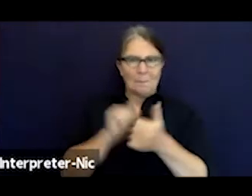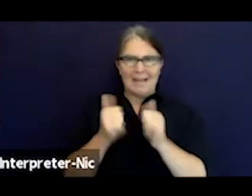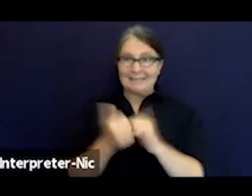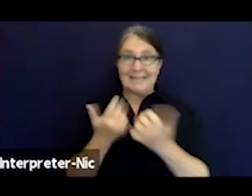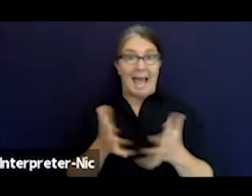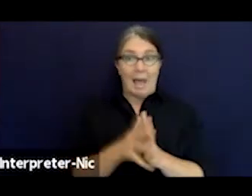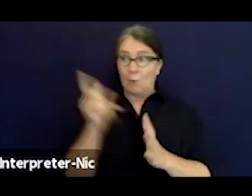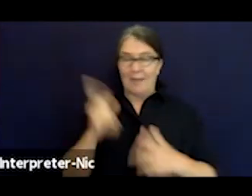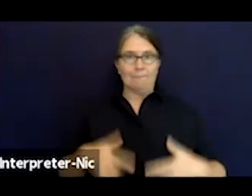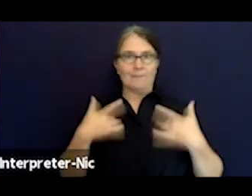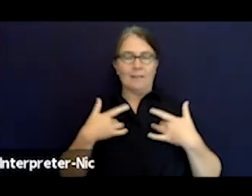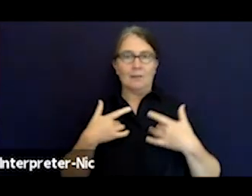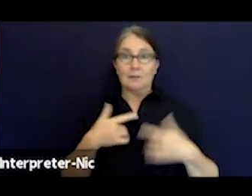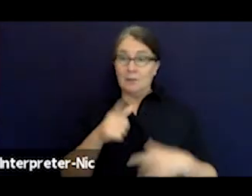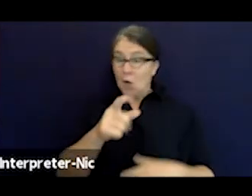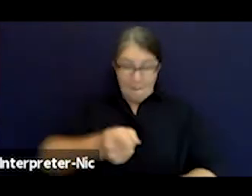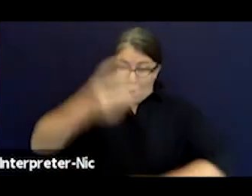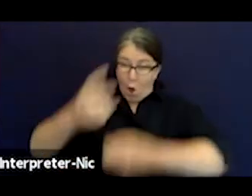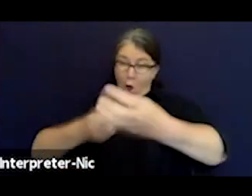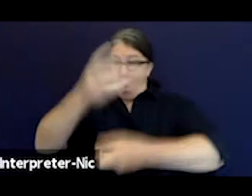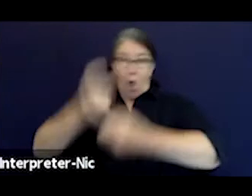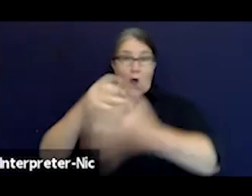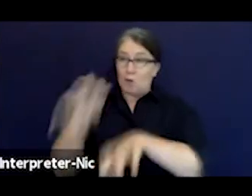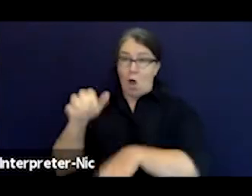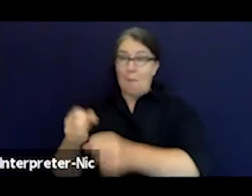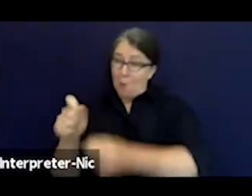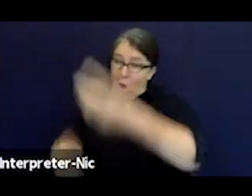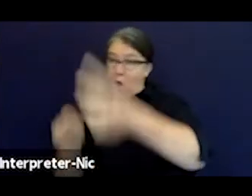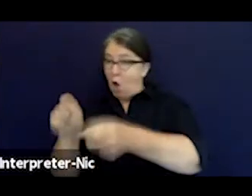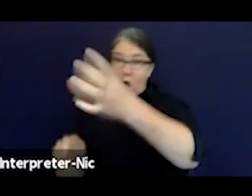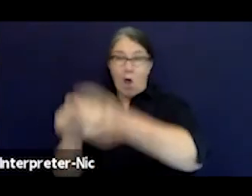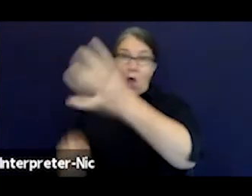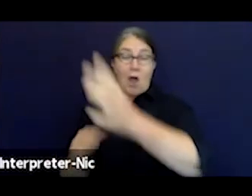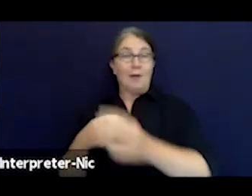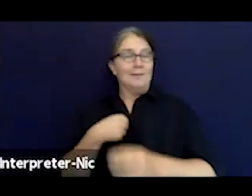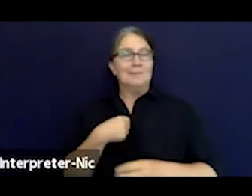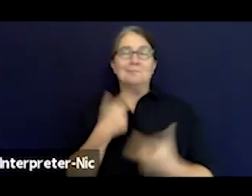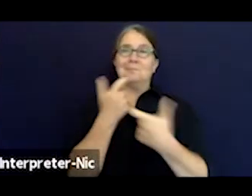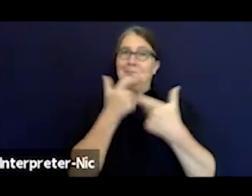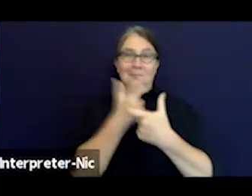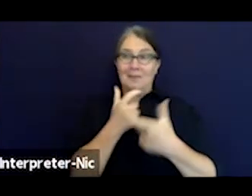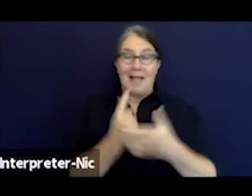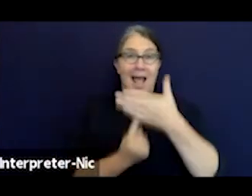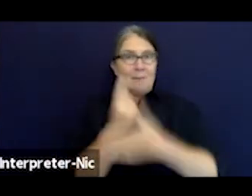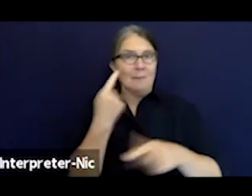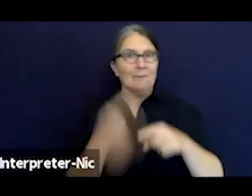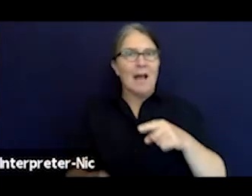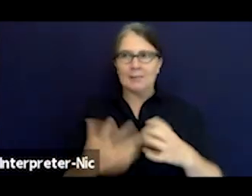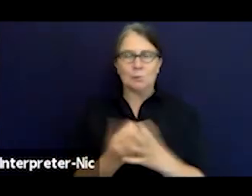even start reading it. You folks are still rolling through in the chat with the emotions here. This